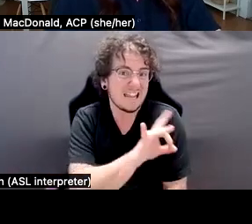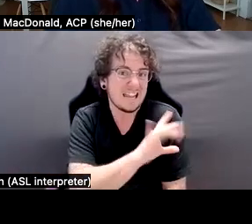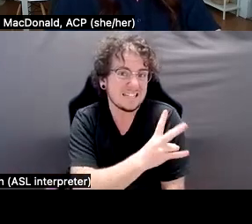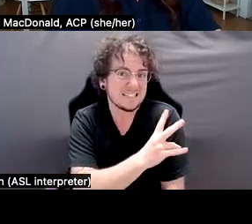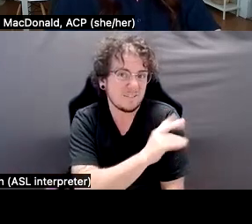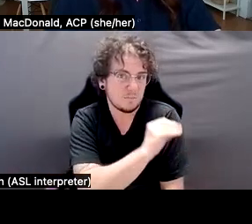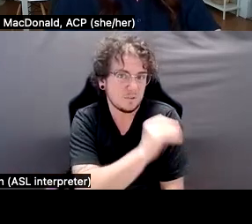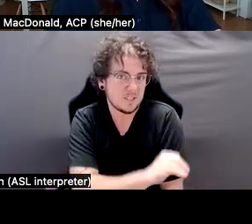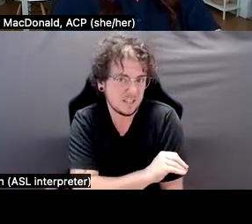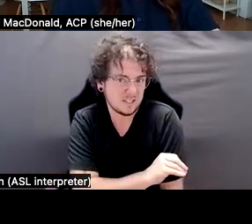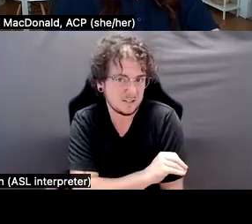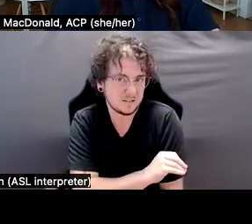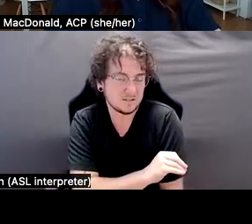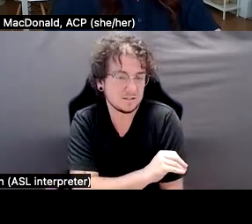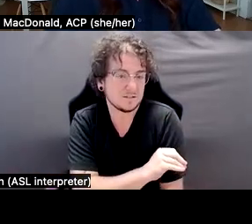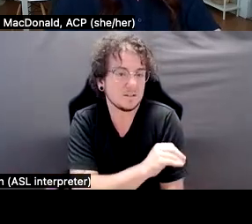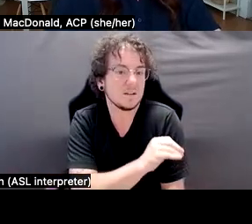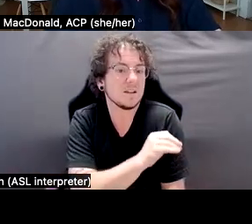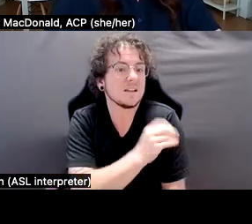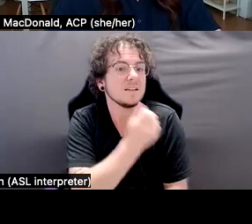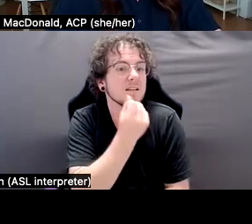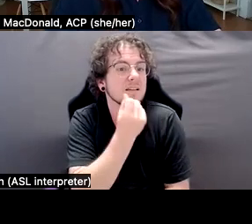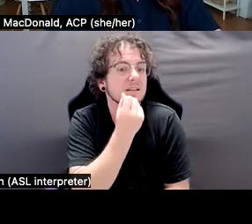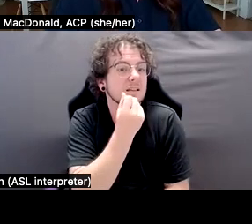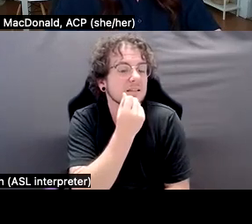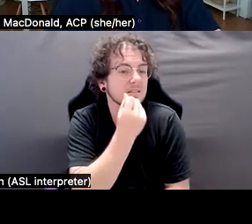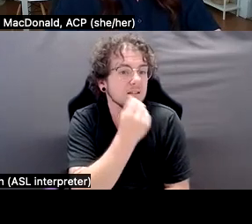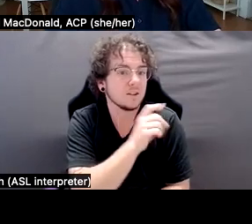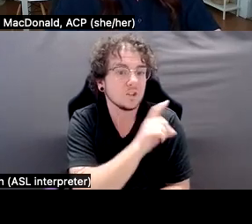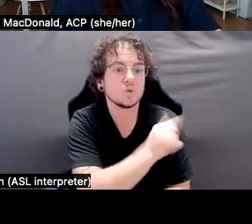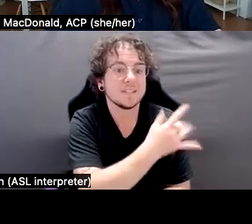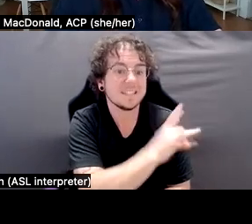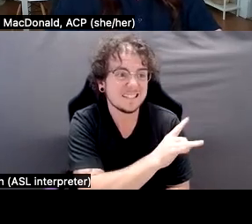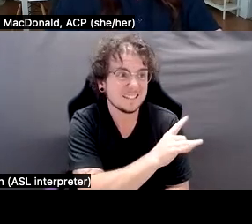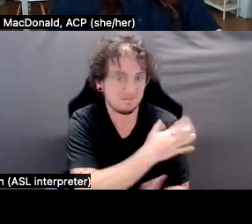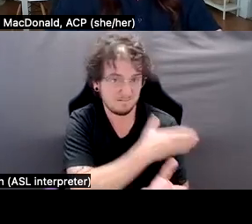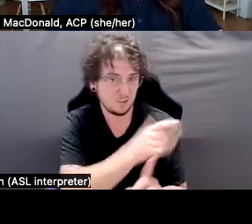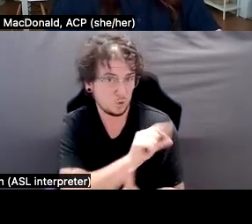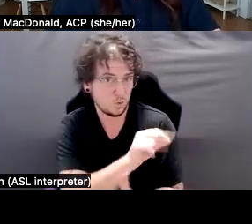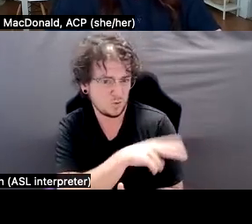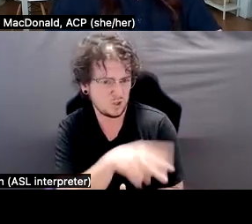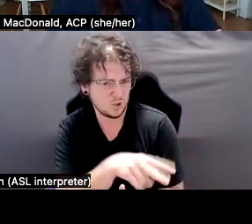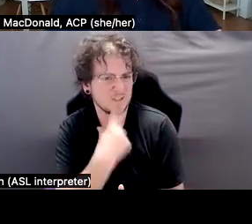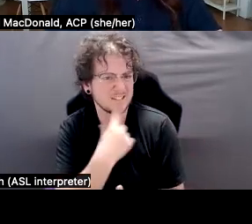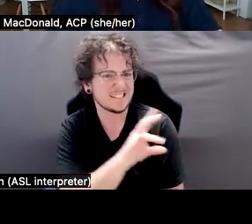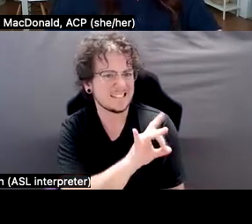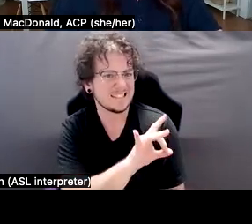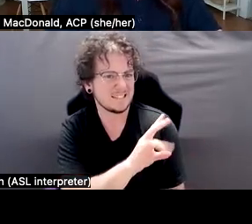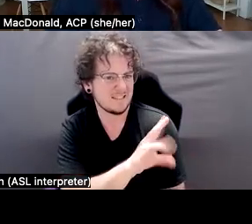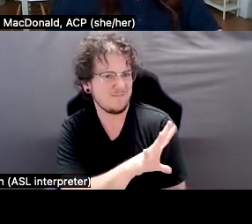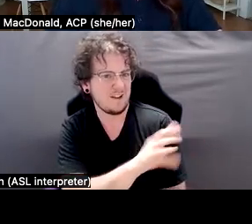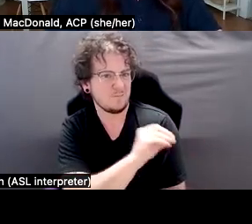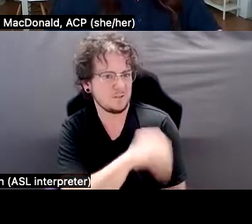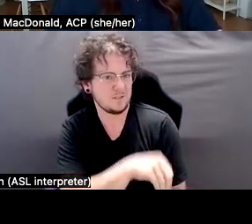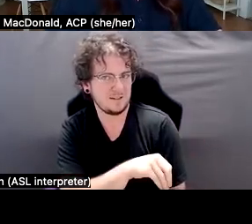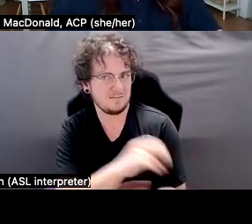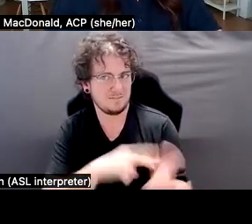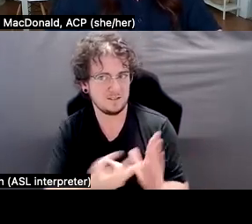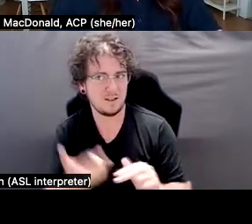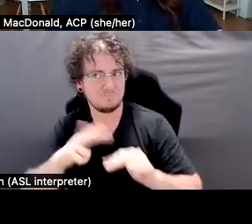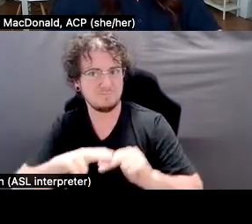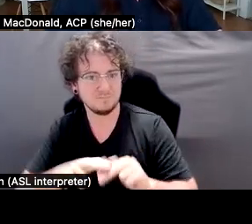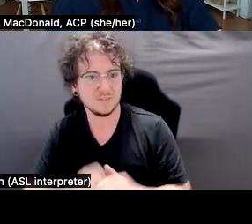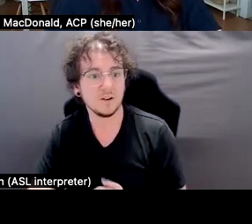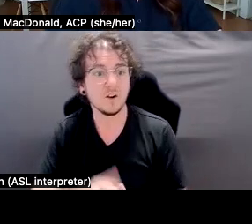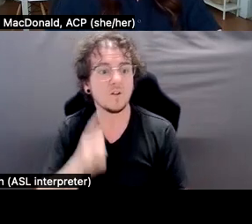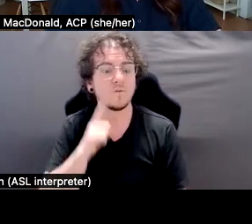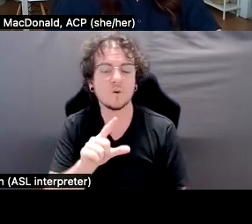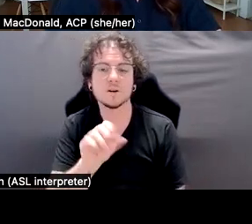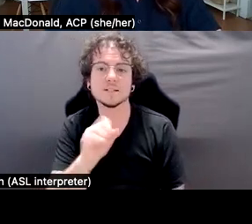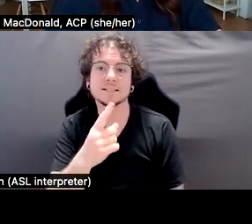down slightly from 75% white in 2022. For sexual orientation, only 61% identified as heterosexual